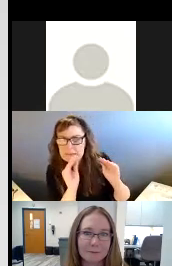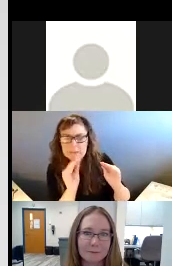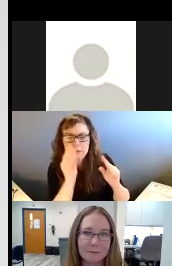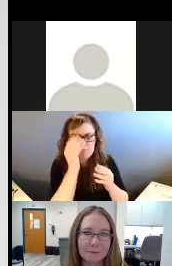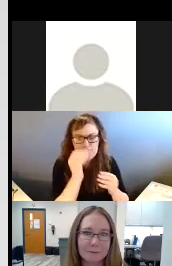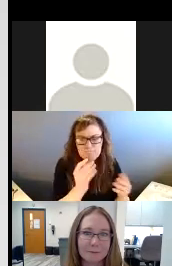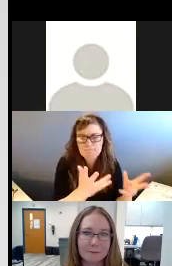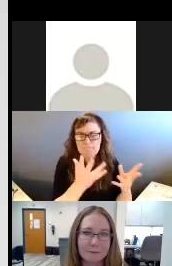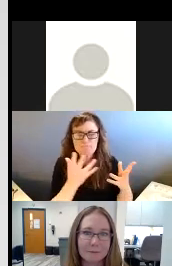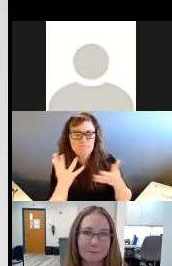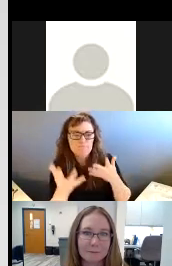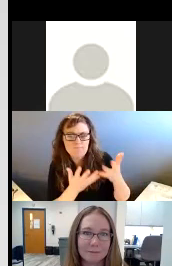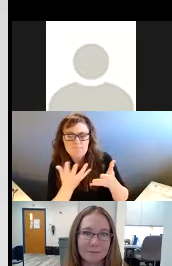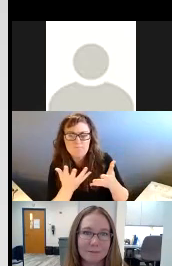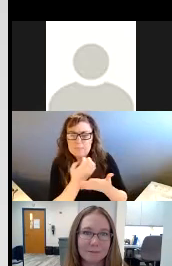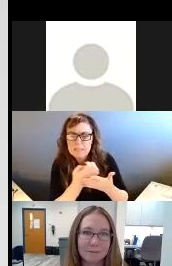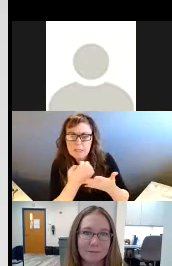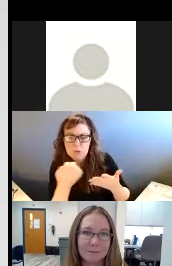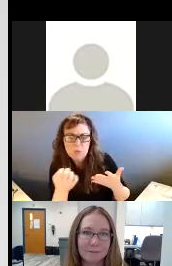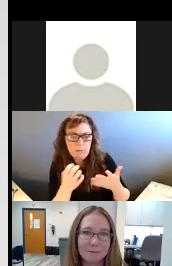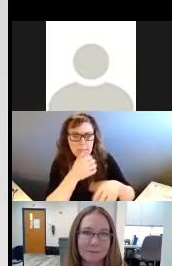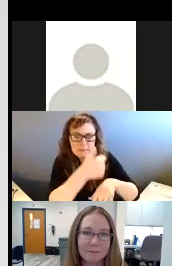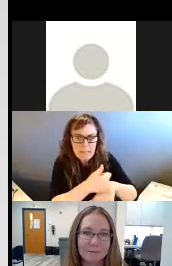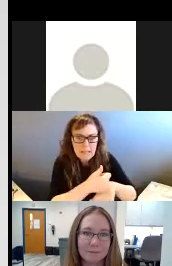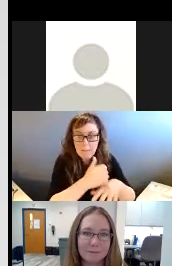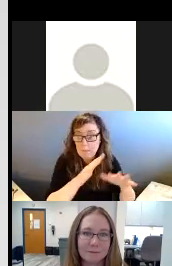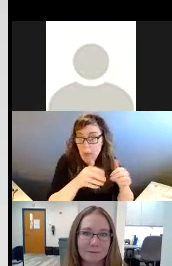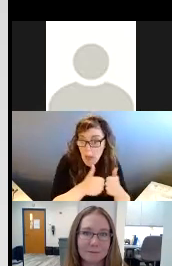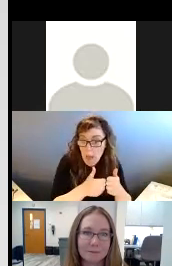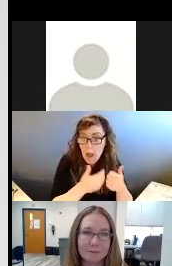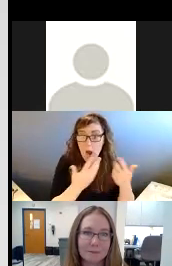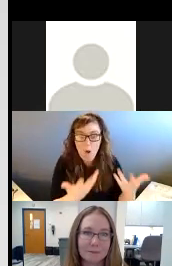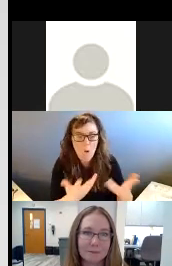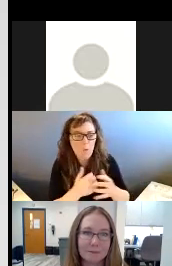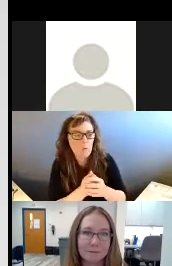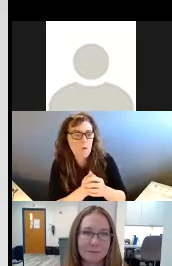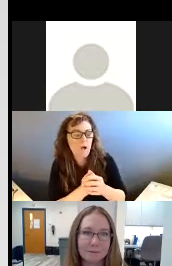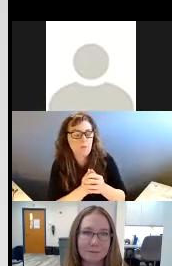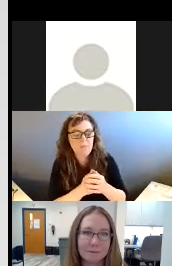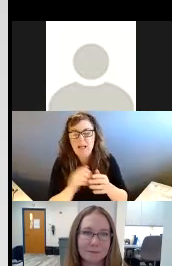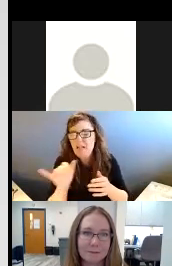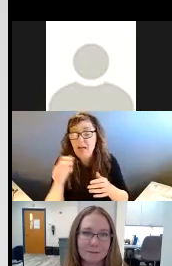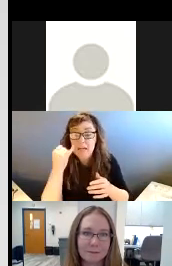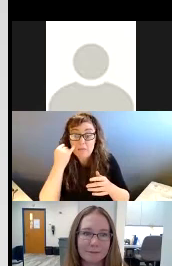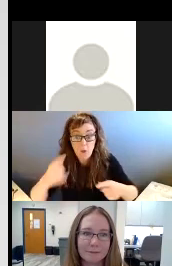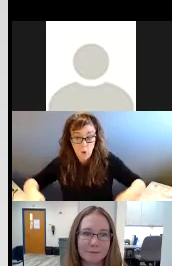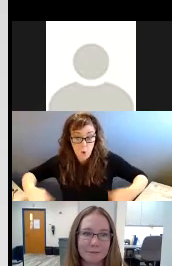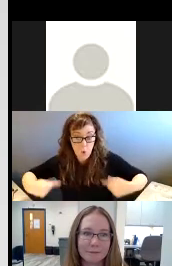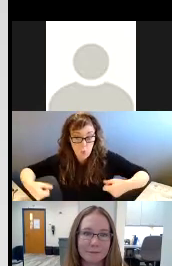EQUIPMENT MIGHT BE SET UP IN THE ENVIRONMENT AS WELL AS HOW THE PATIENT MIGHT ACCESS THIS ENVIRONMENT FROM A WHEELCHAIR, A WALKER, KIND OF THOSE